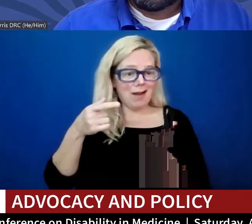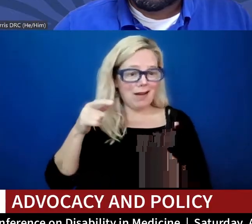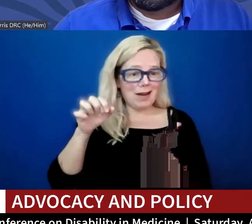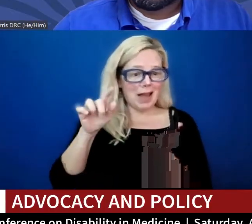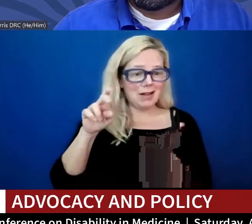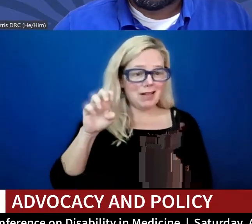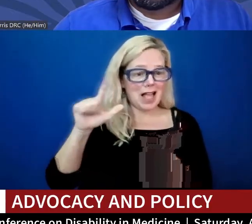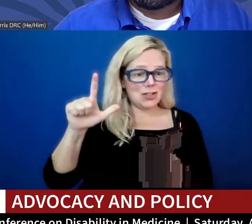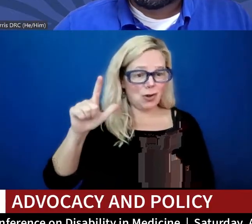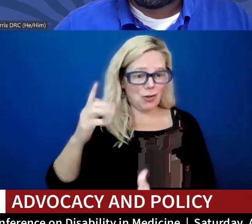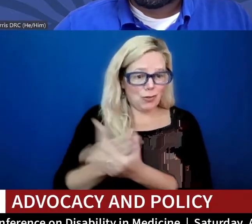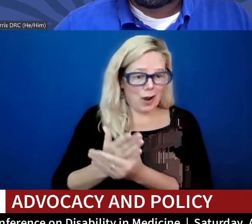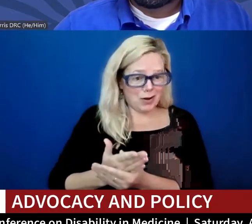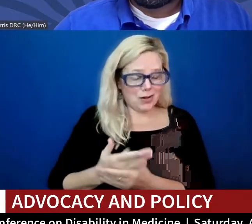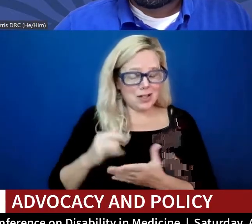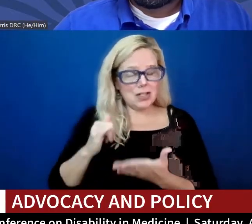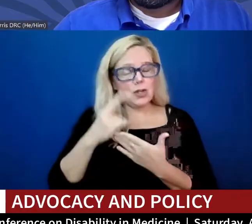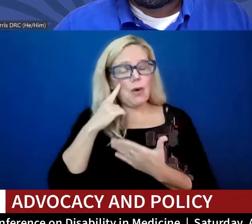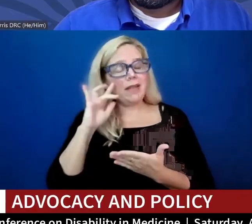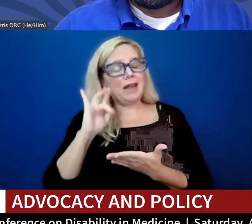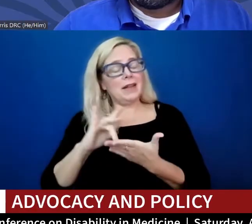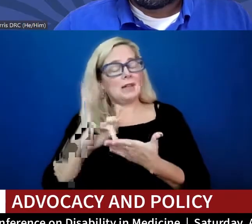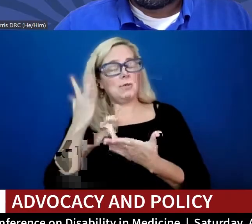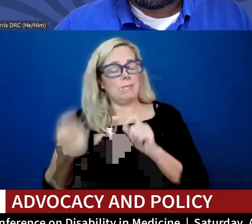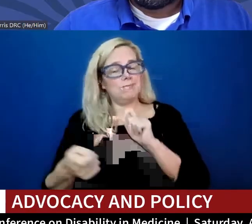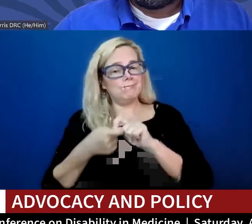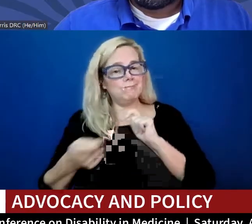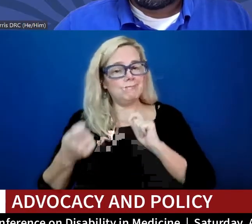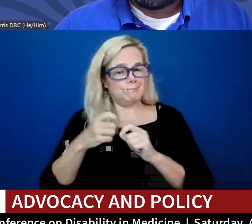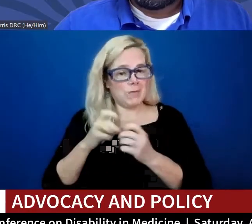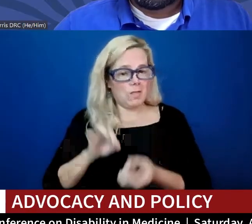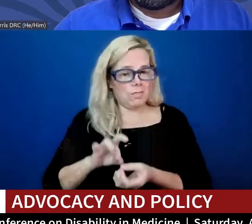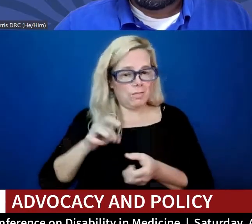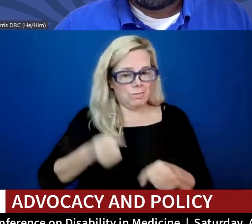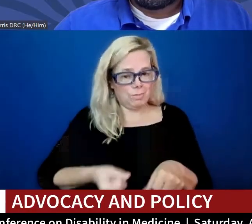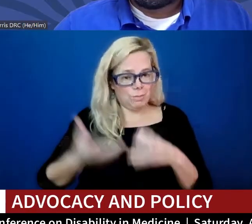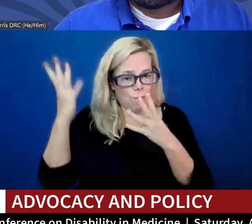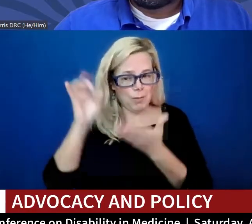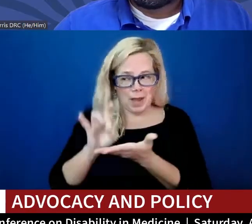out. Um as I was being possibly dismissed, I wrote an article for the student paper.